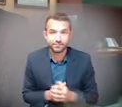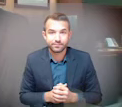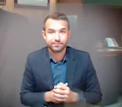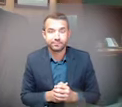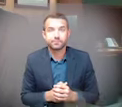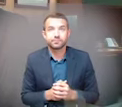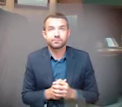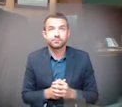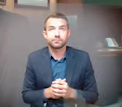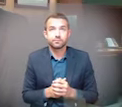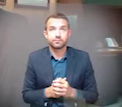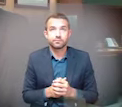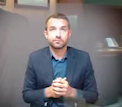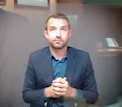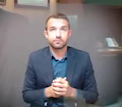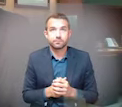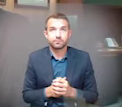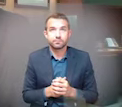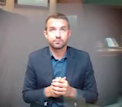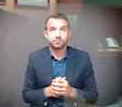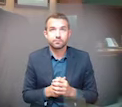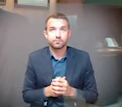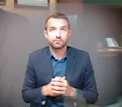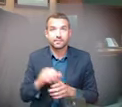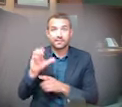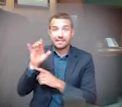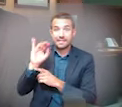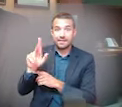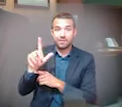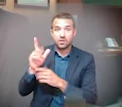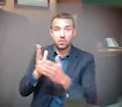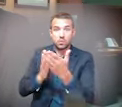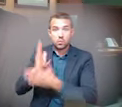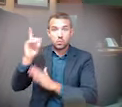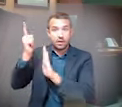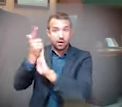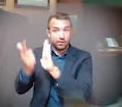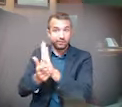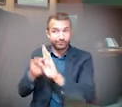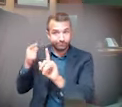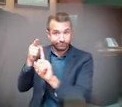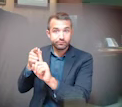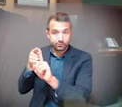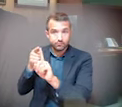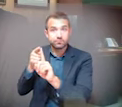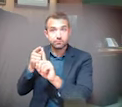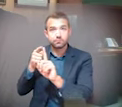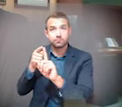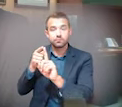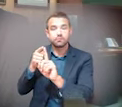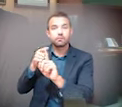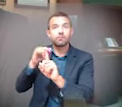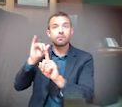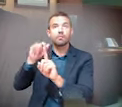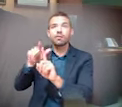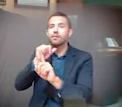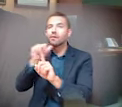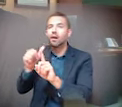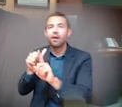The landmark 1964 Civil Rights Act didn't extend discrimination protection to people with disabilities.